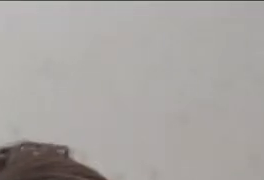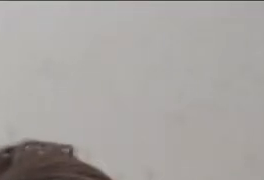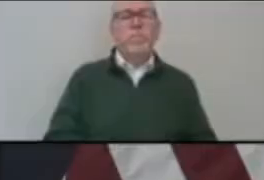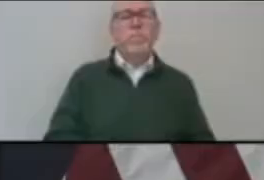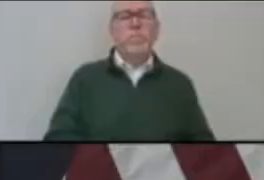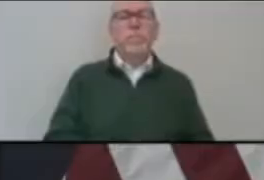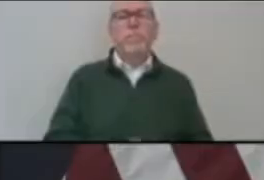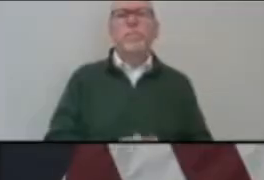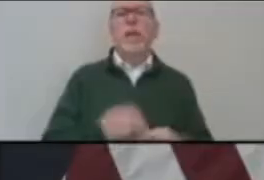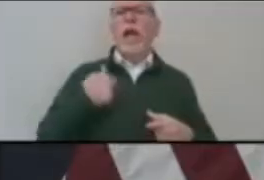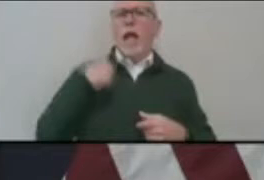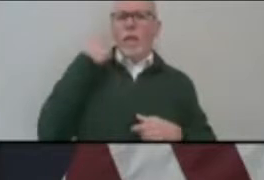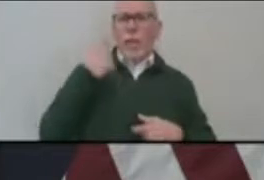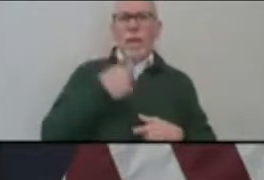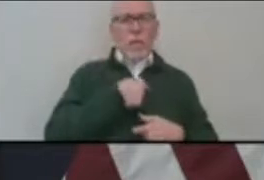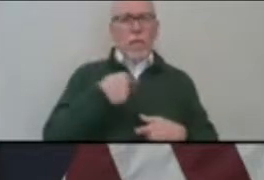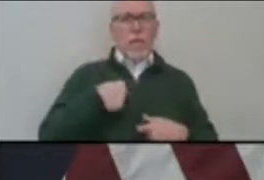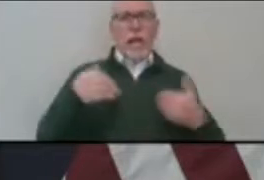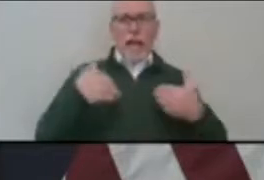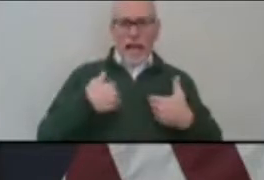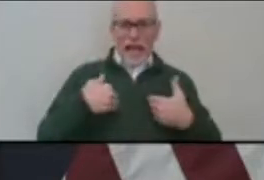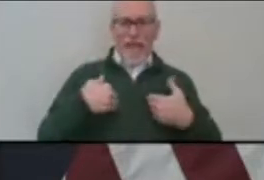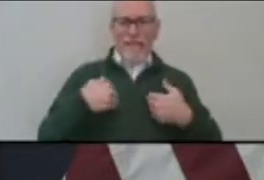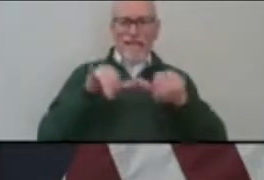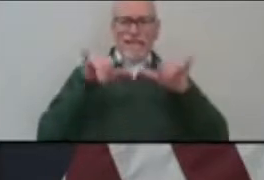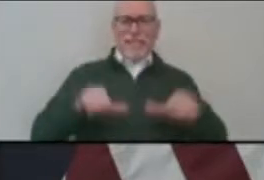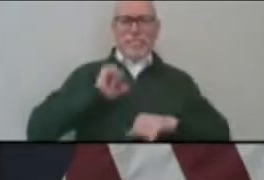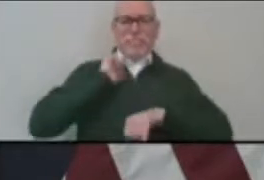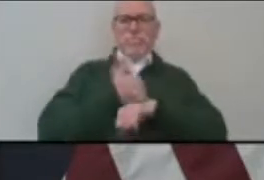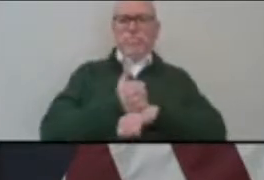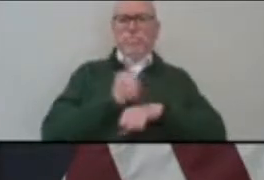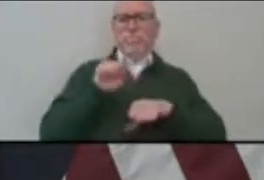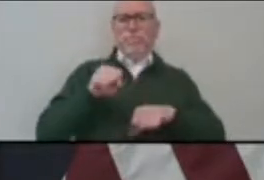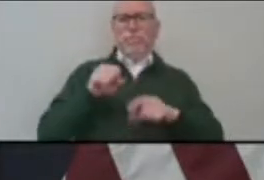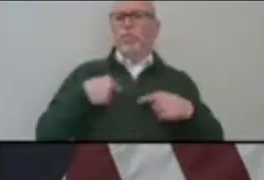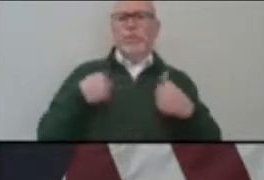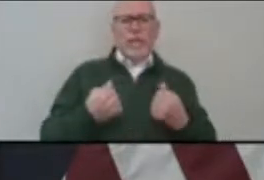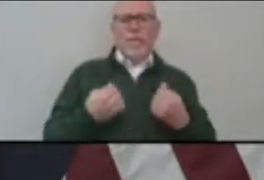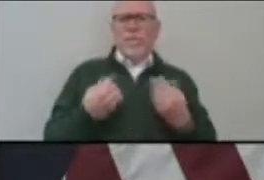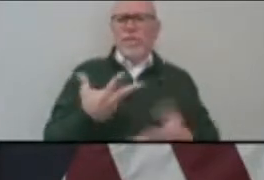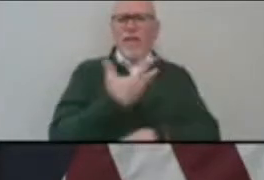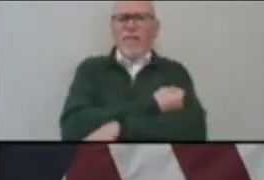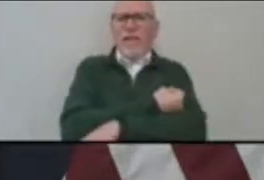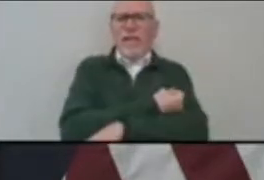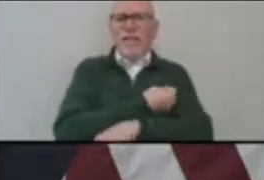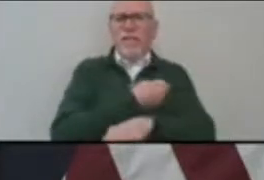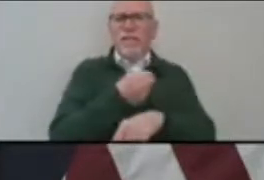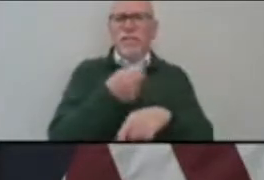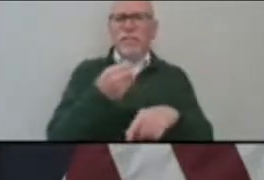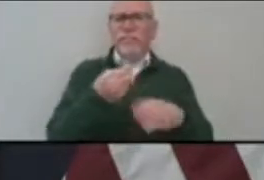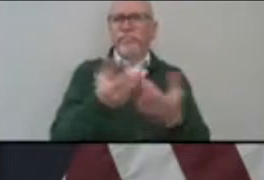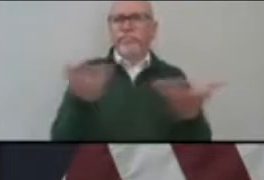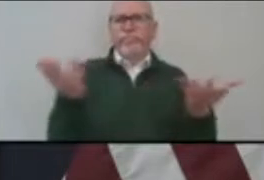medical officer doctor Lindsey Weaver says they will be trying to vaccinate Hoosiers as quickly as possible I believe that we definitely